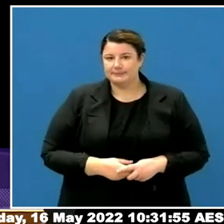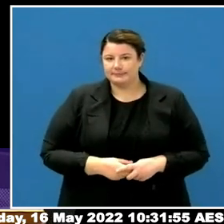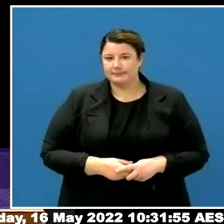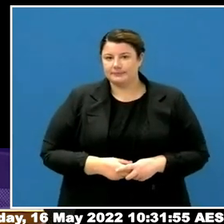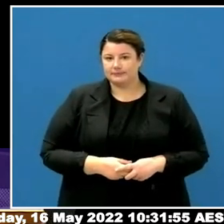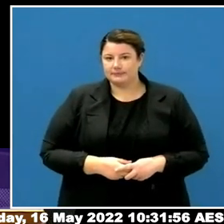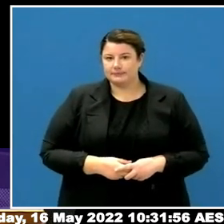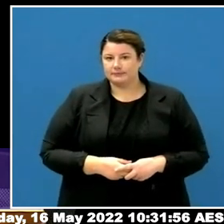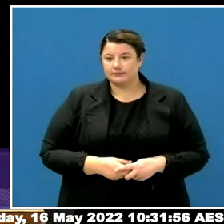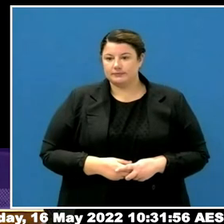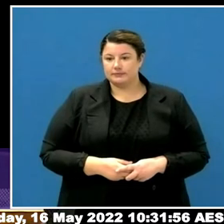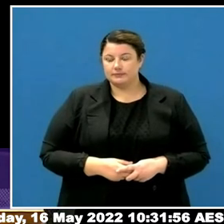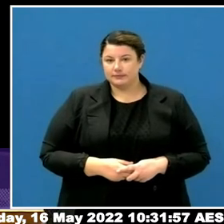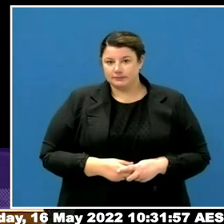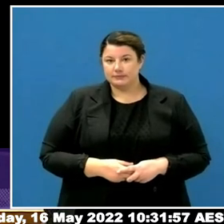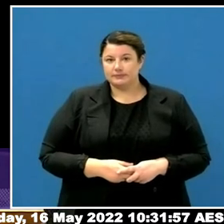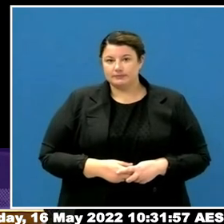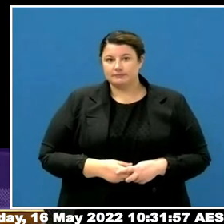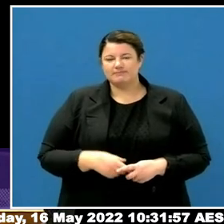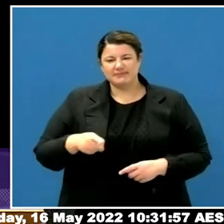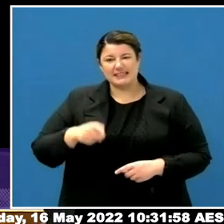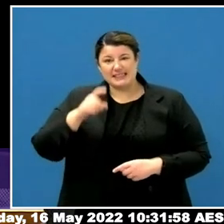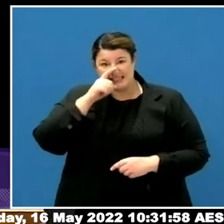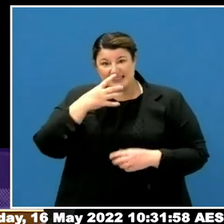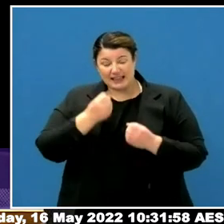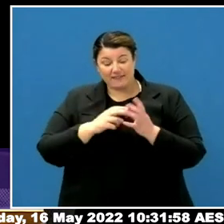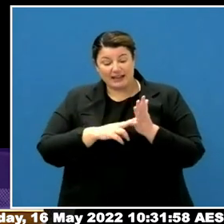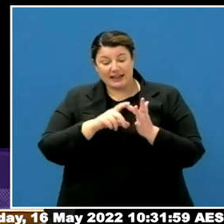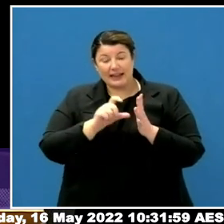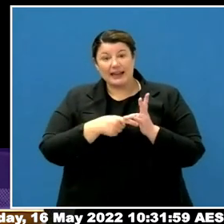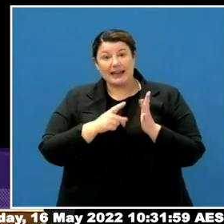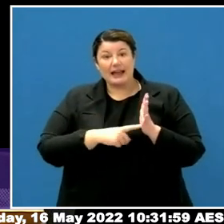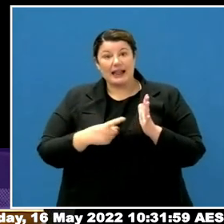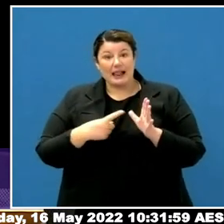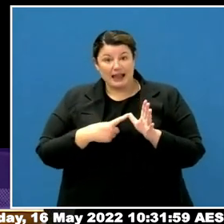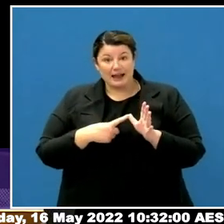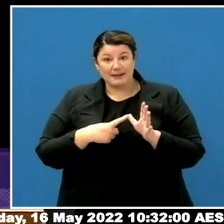He's also very close to his sister Nicola, who I understand is also present today.